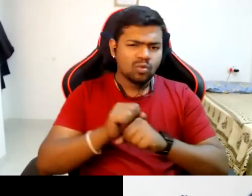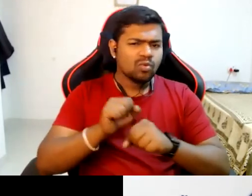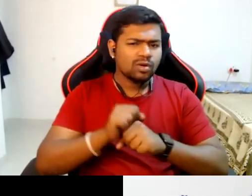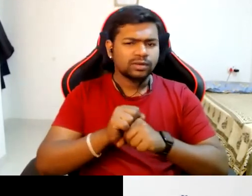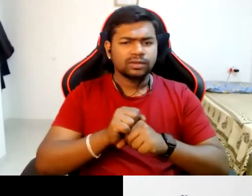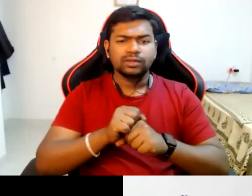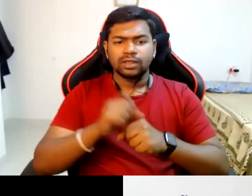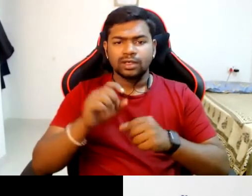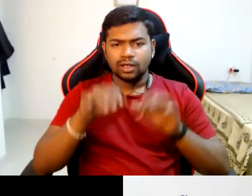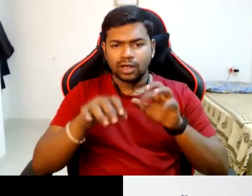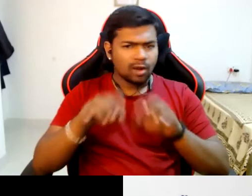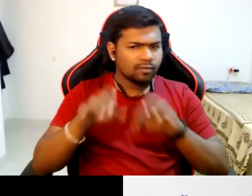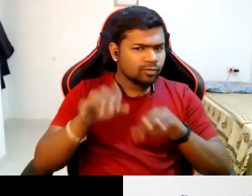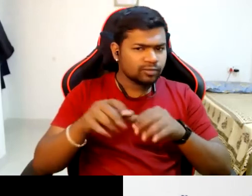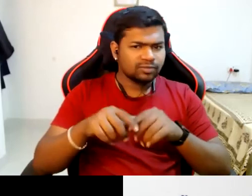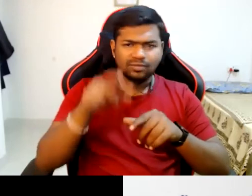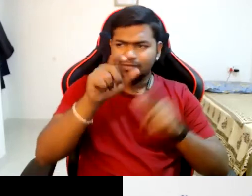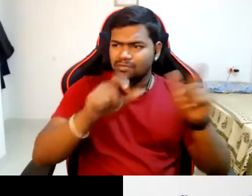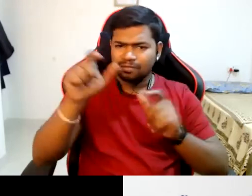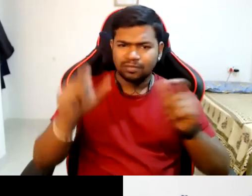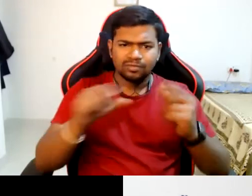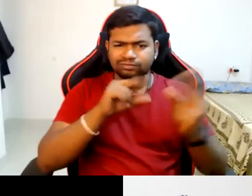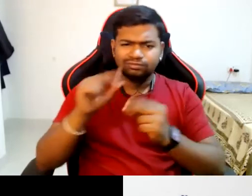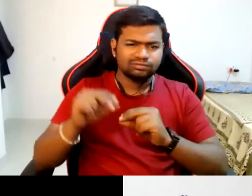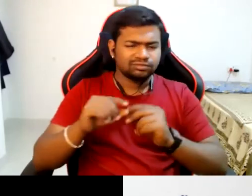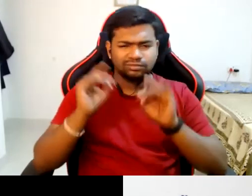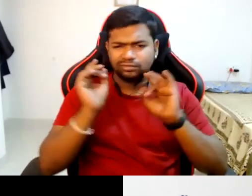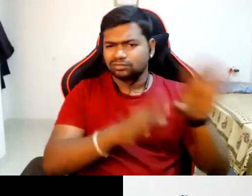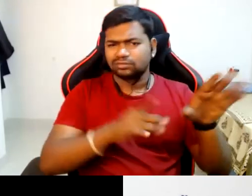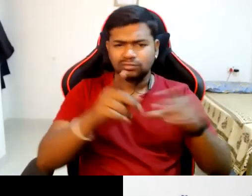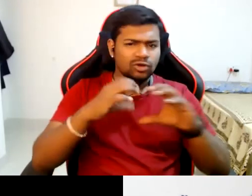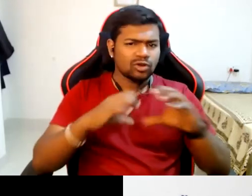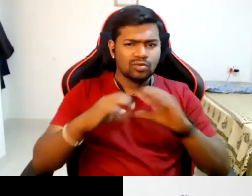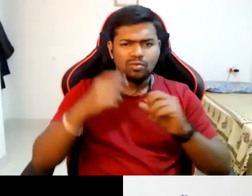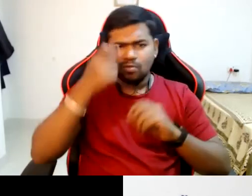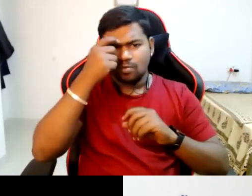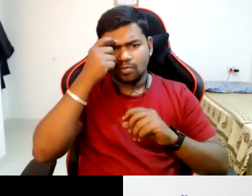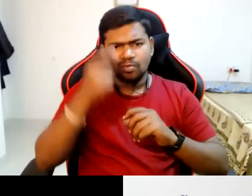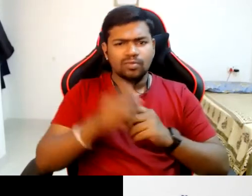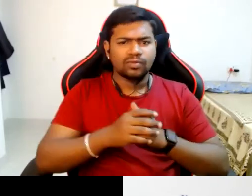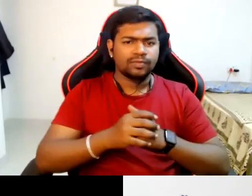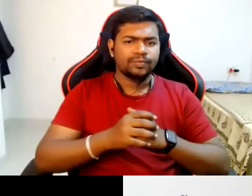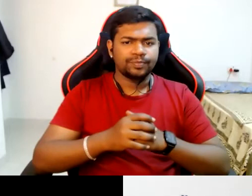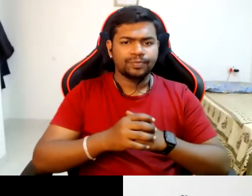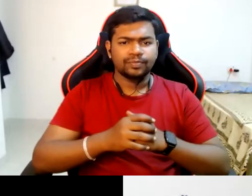You won't have to talk to people and so your communication problem will not be a..it will not be a